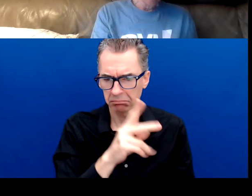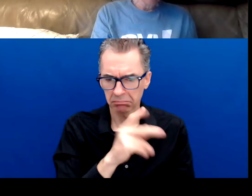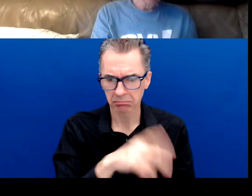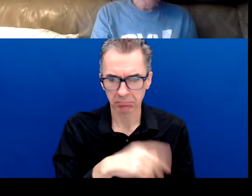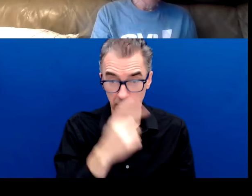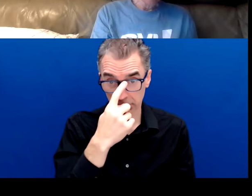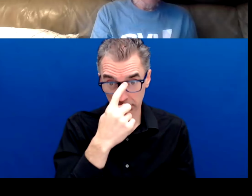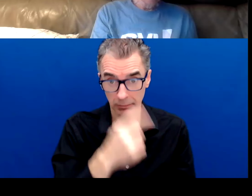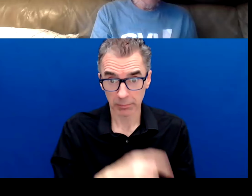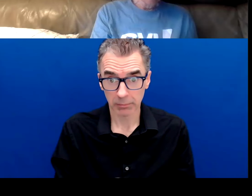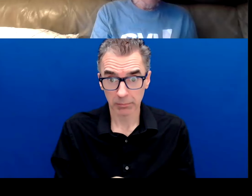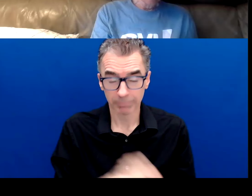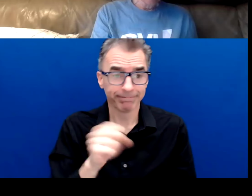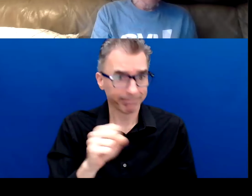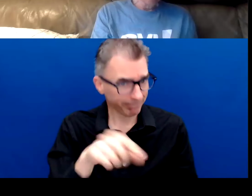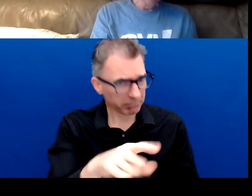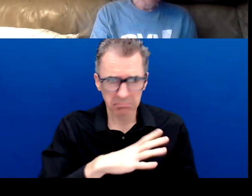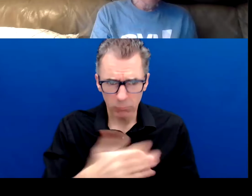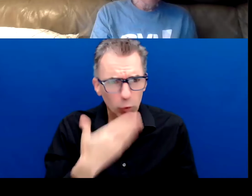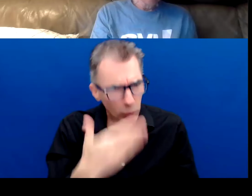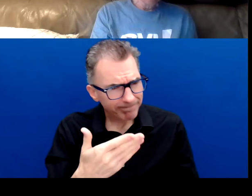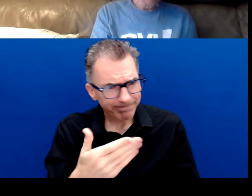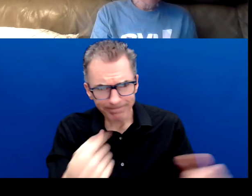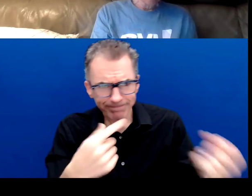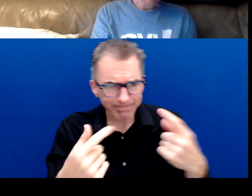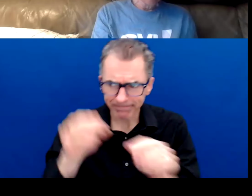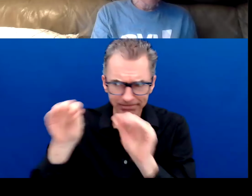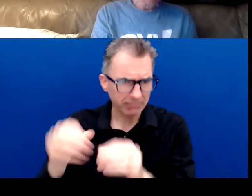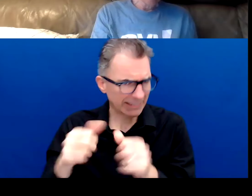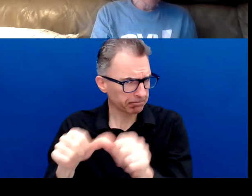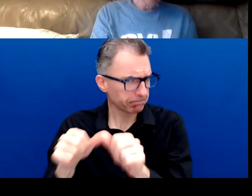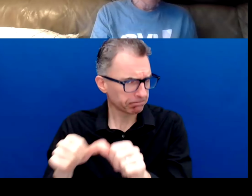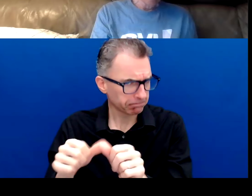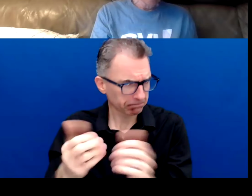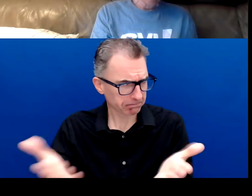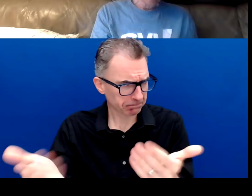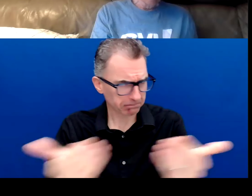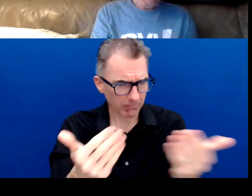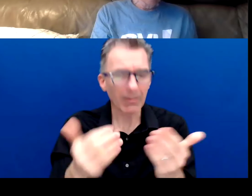Yeah. So keep coming up with your questions. So that's one takeaway we want to improve our communications or keep them,